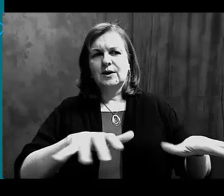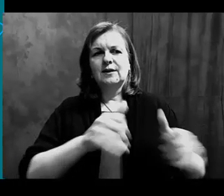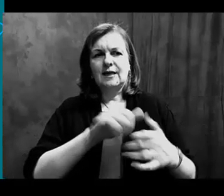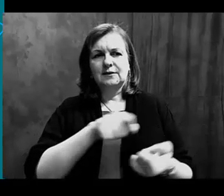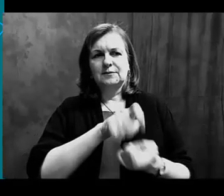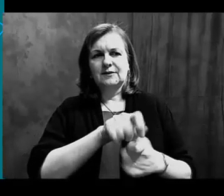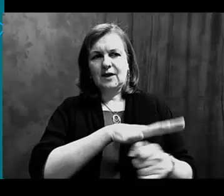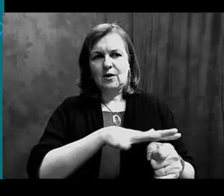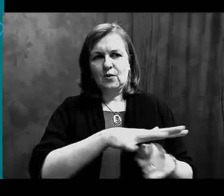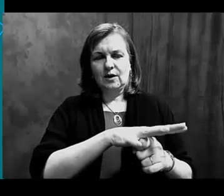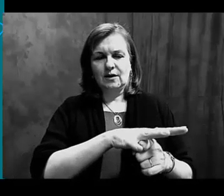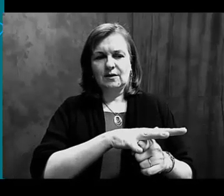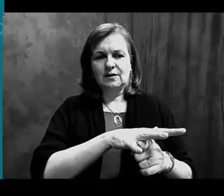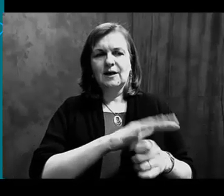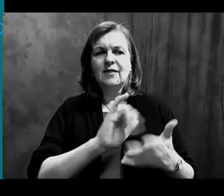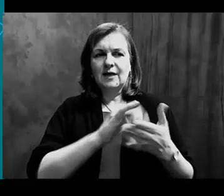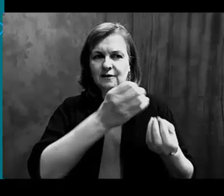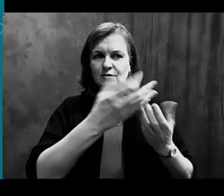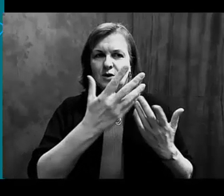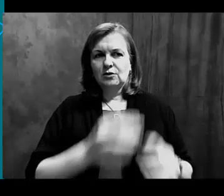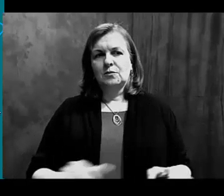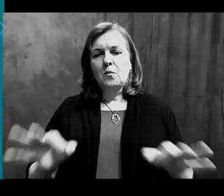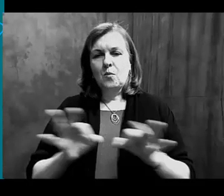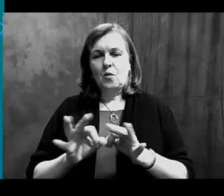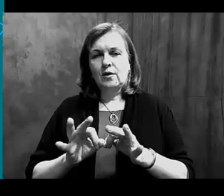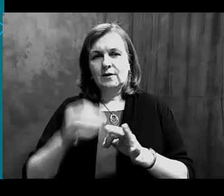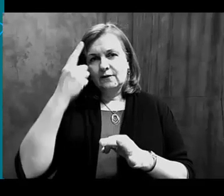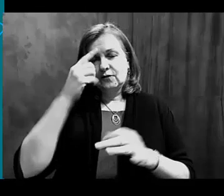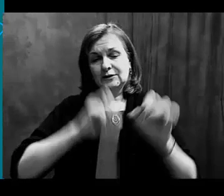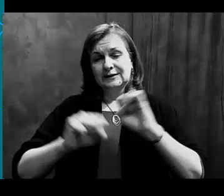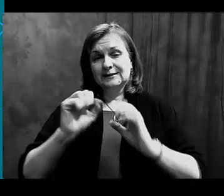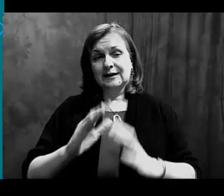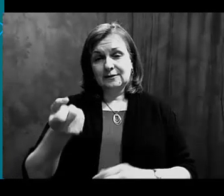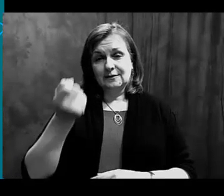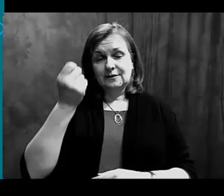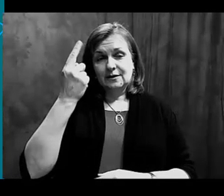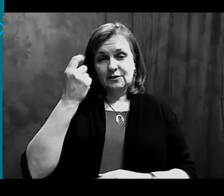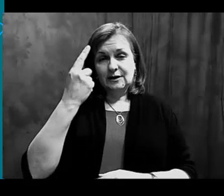spread in an area is really important for scientist to understand if are going to make